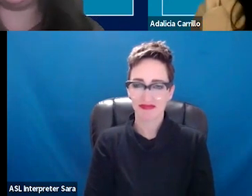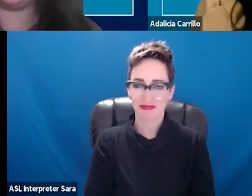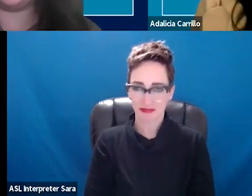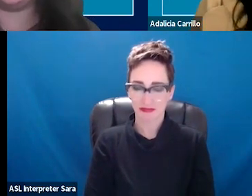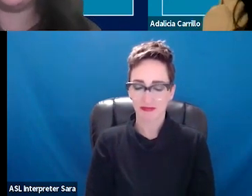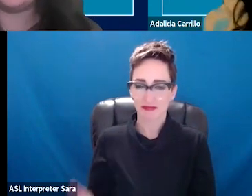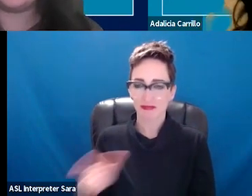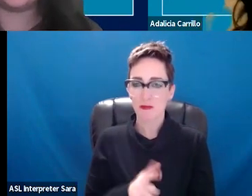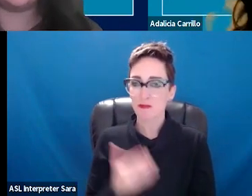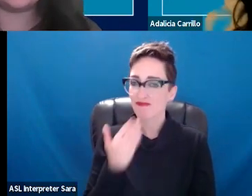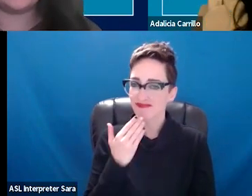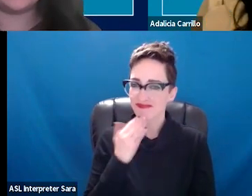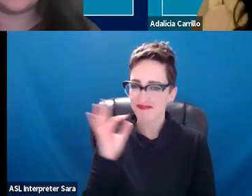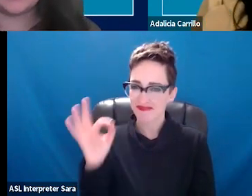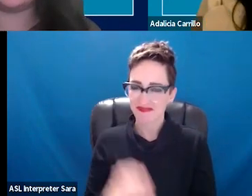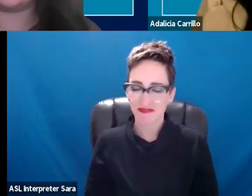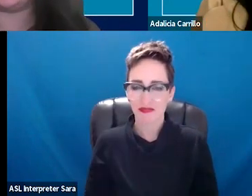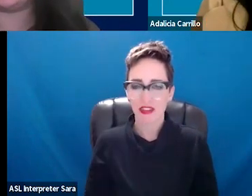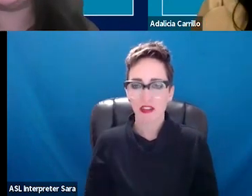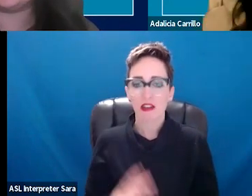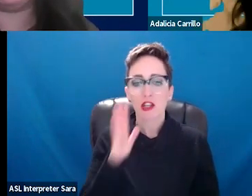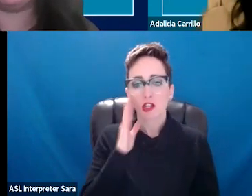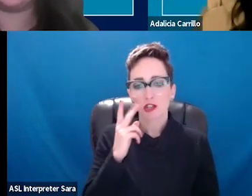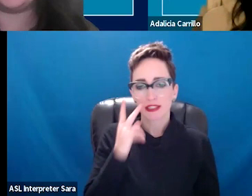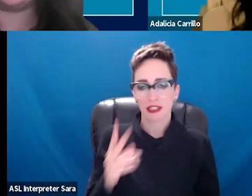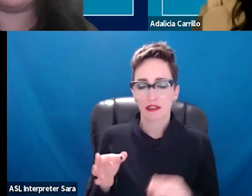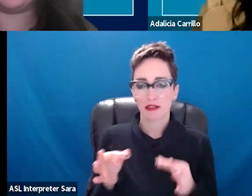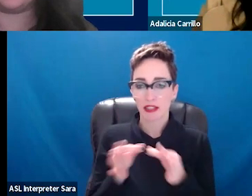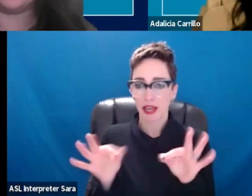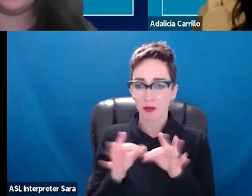Adalicia. As you will see, closed captioning is enabled for today's webinar.